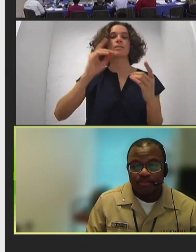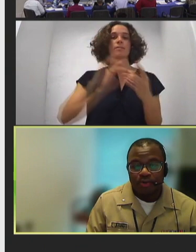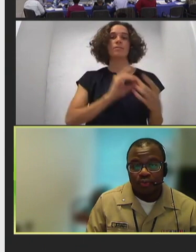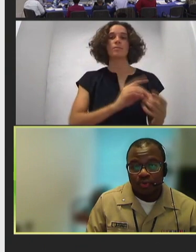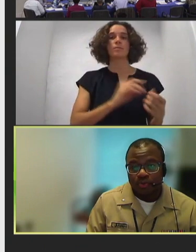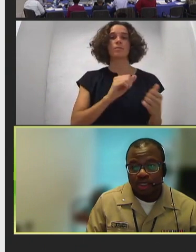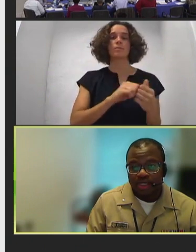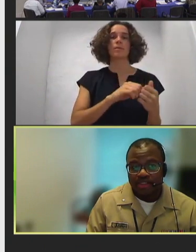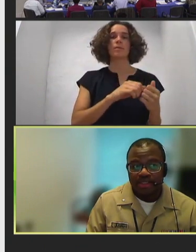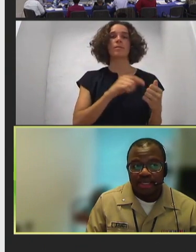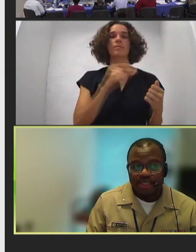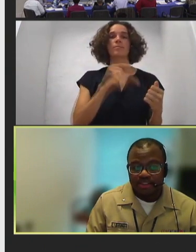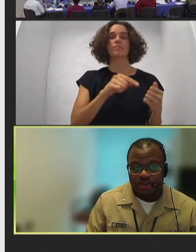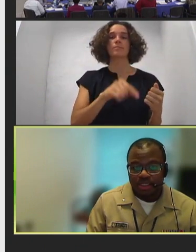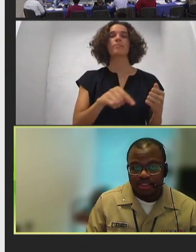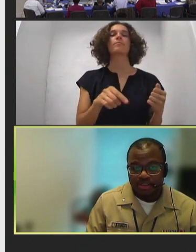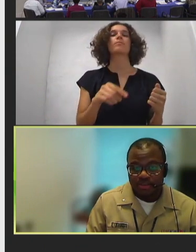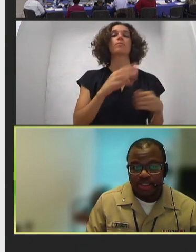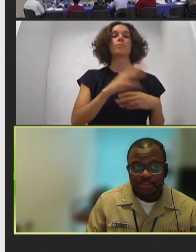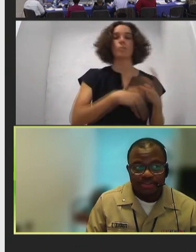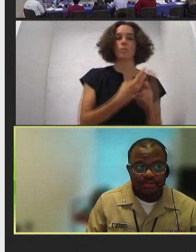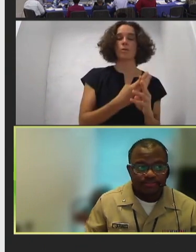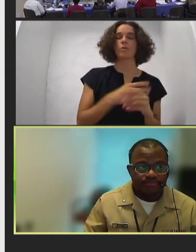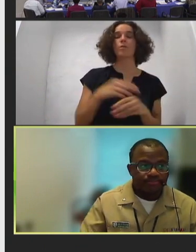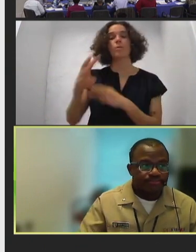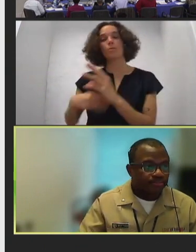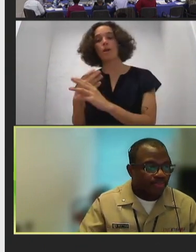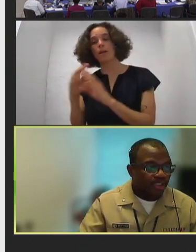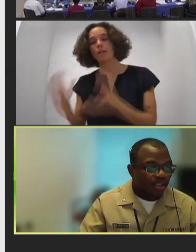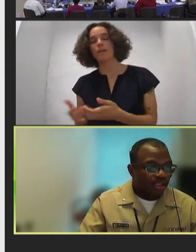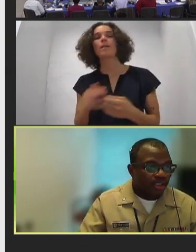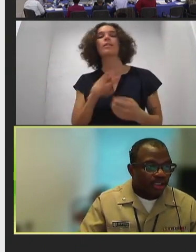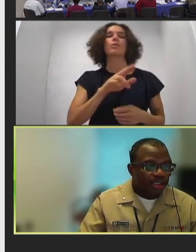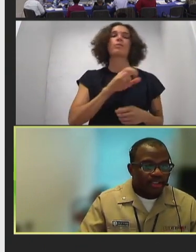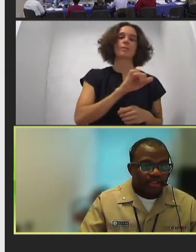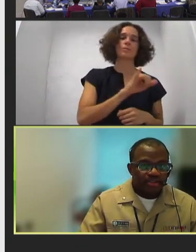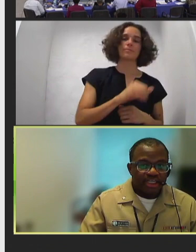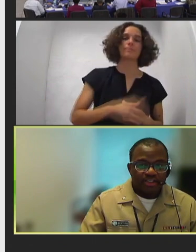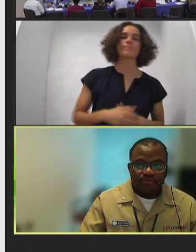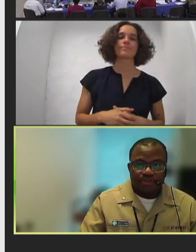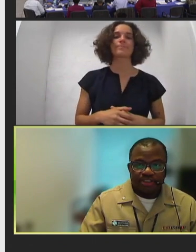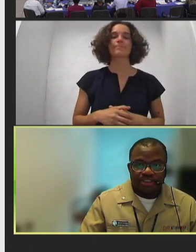both worldwide and in our -- and in the U.S. Thank you for the attention,